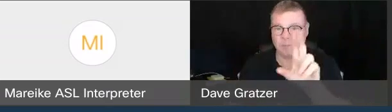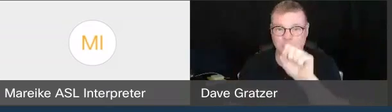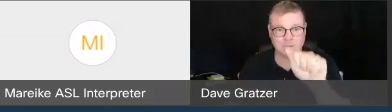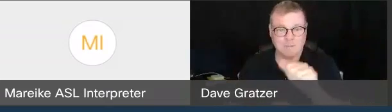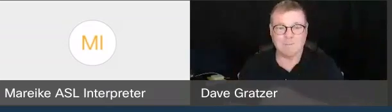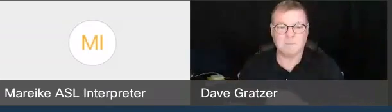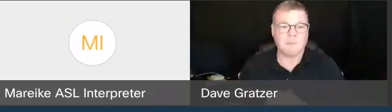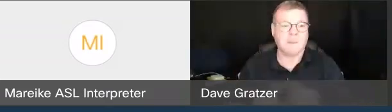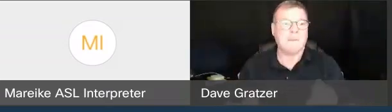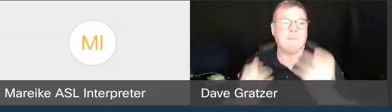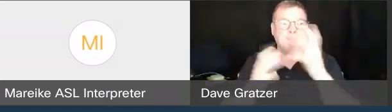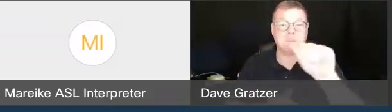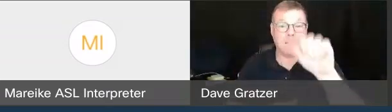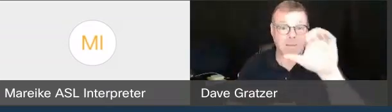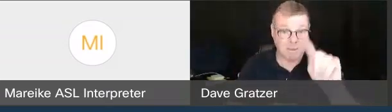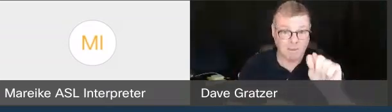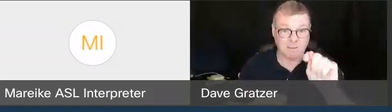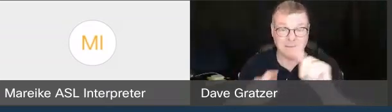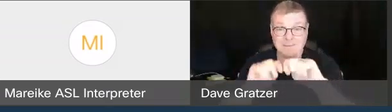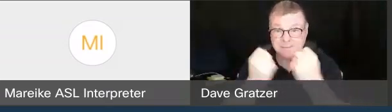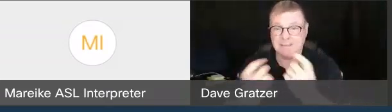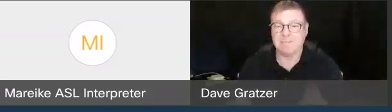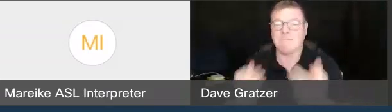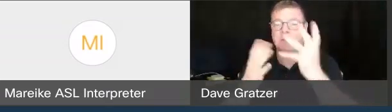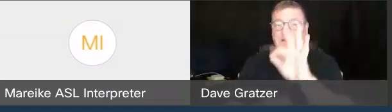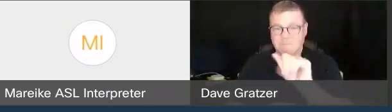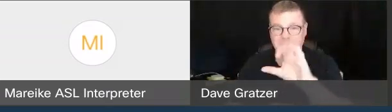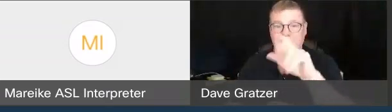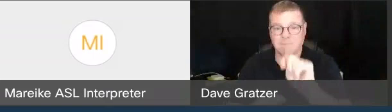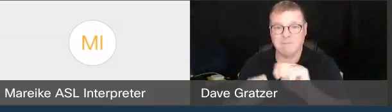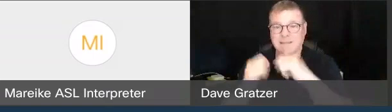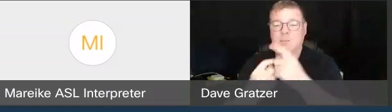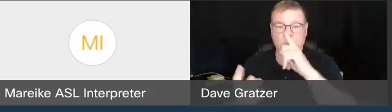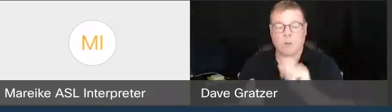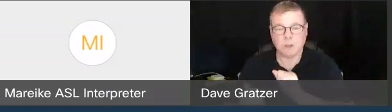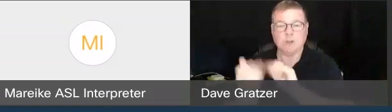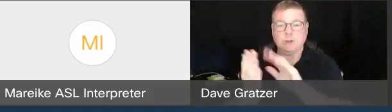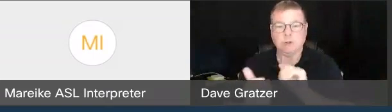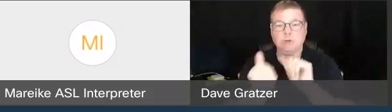many FACT teams won't be addressing those criminogenic risks, maybe as thoughtfully as you